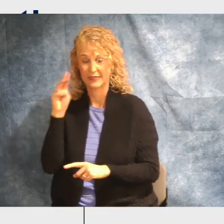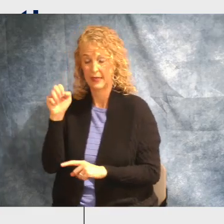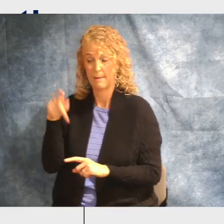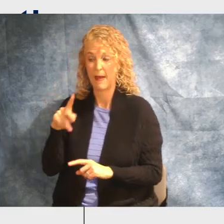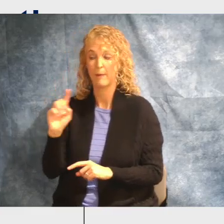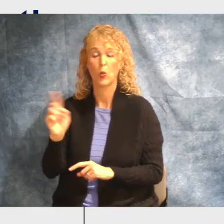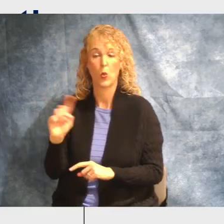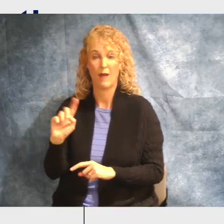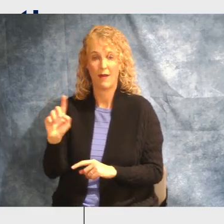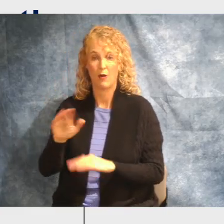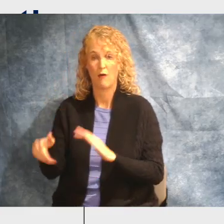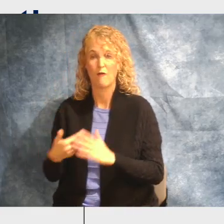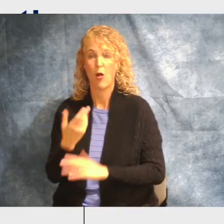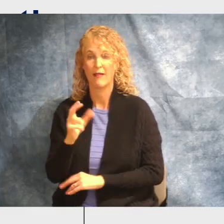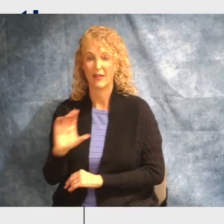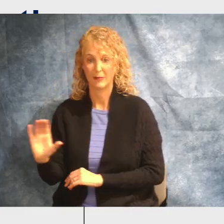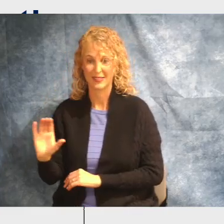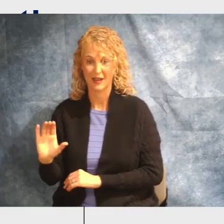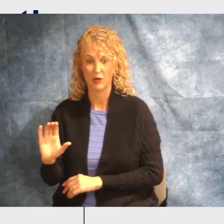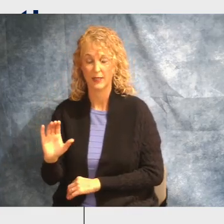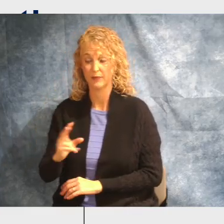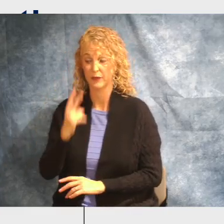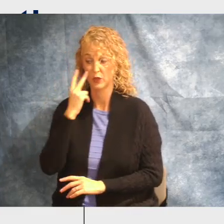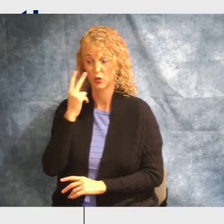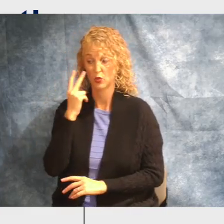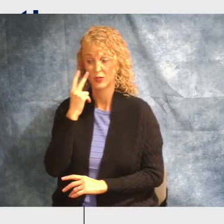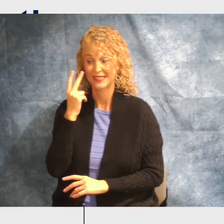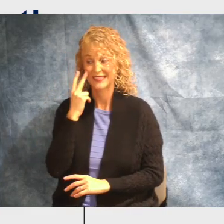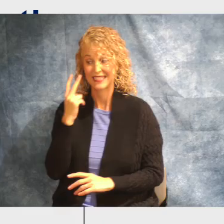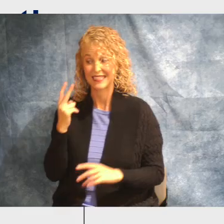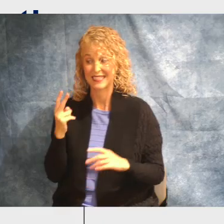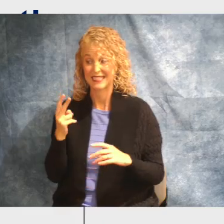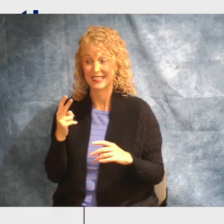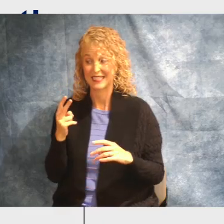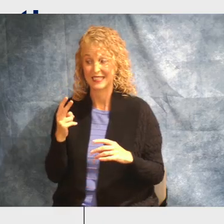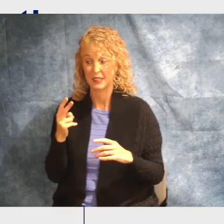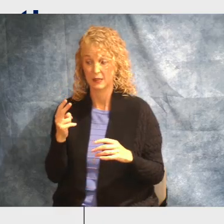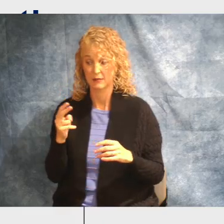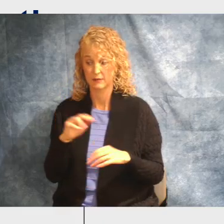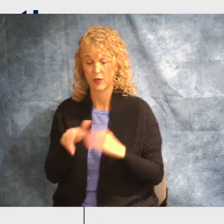of the awardees, the recommended awardees across the participating jurisdictions. So